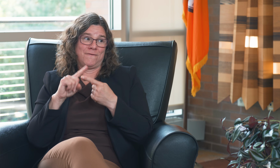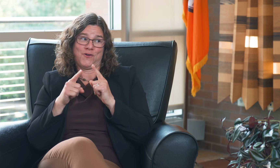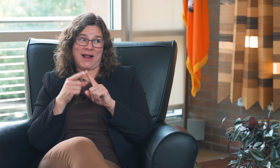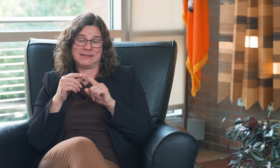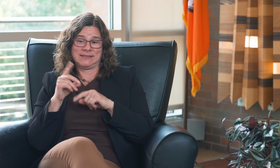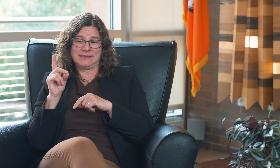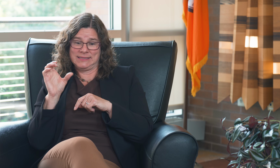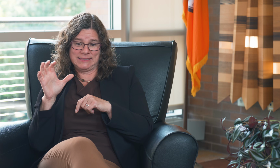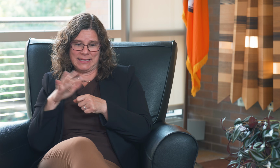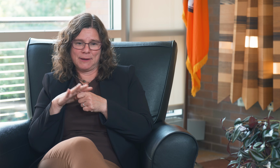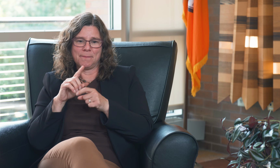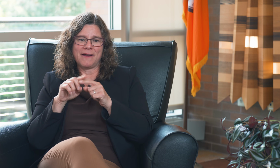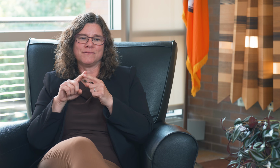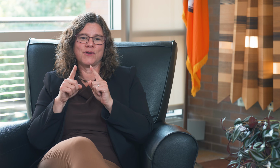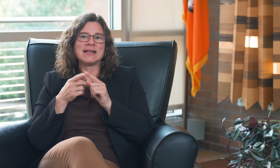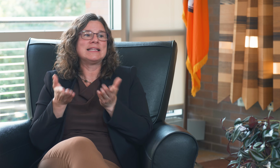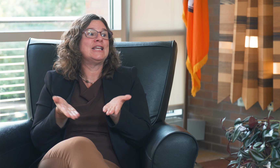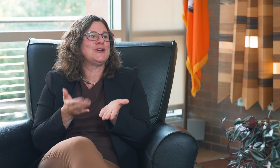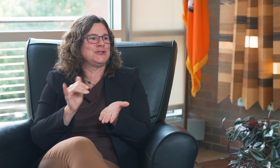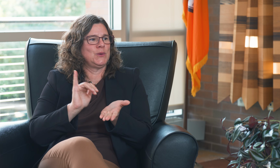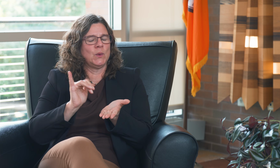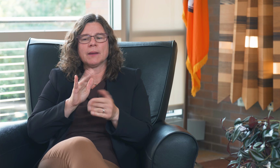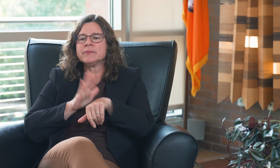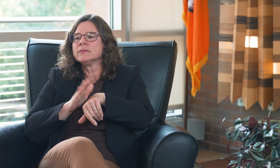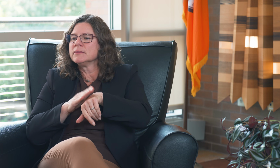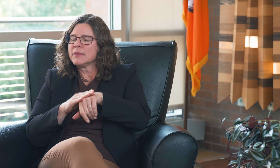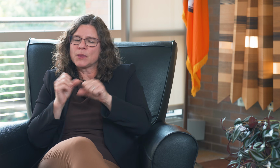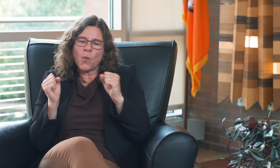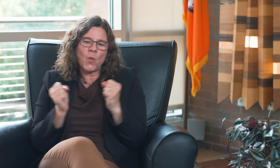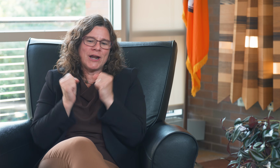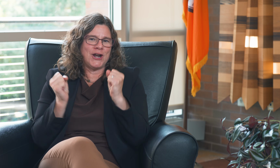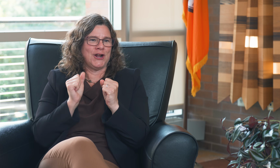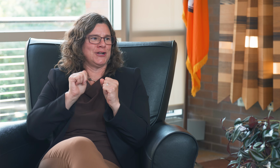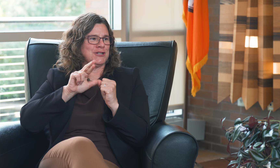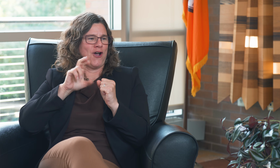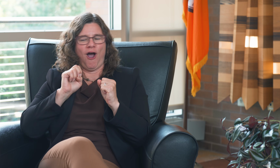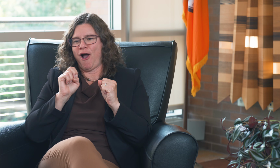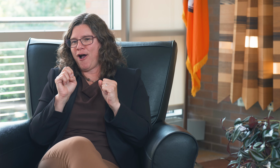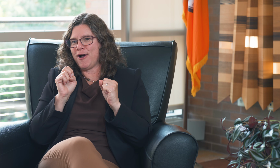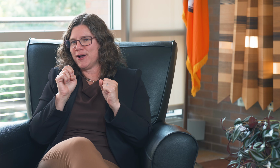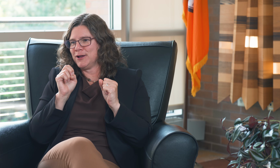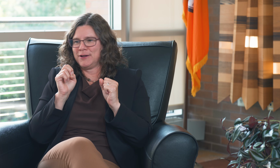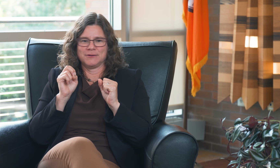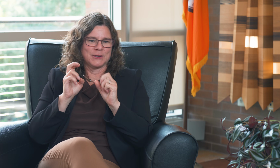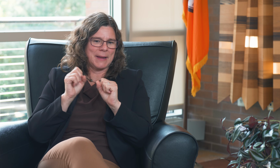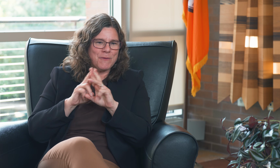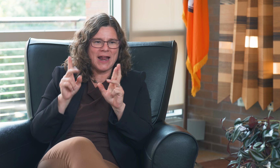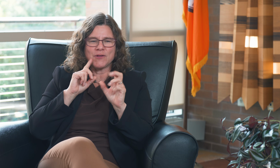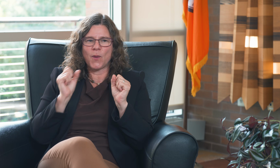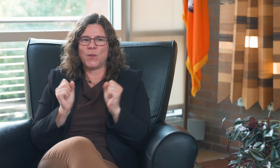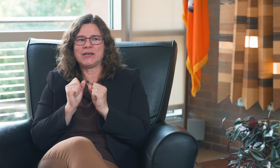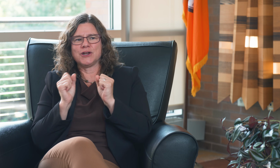Not only friends from the DC area, but friends here, too, were all warning me about how the winters are.